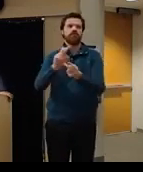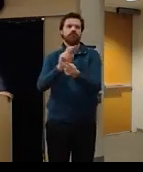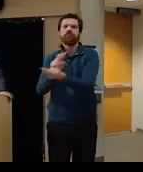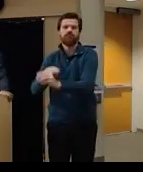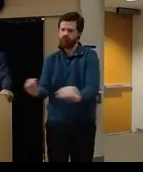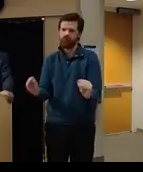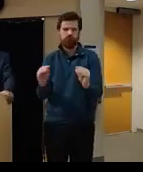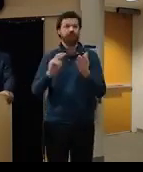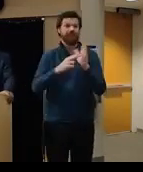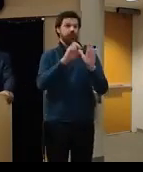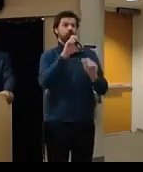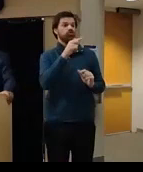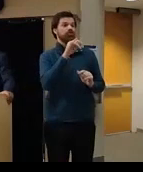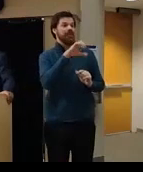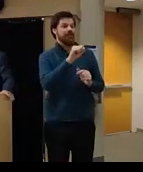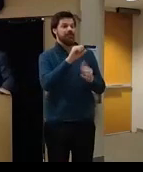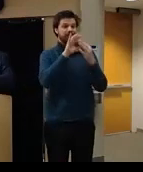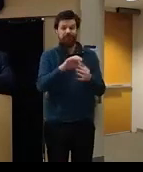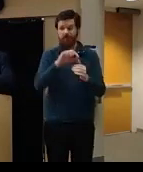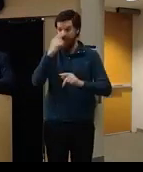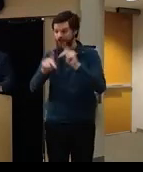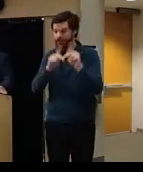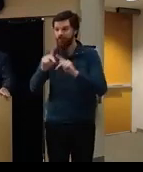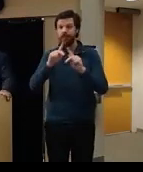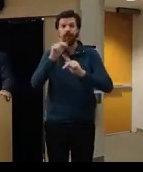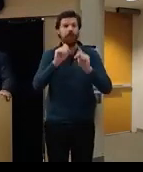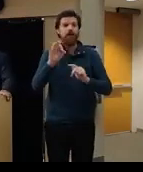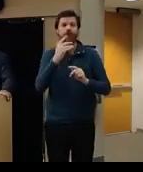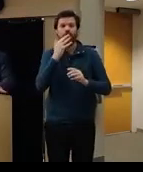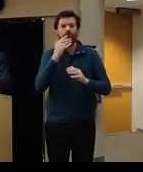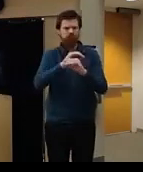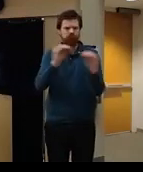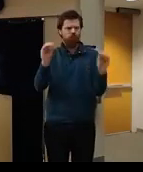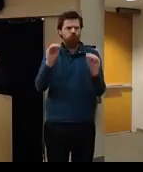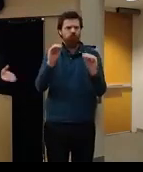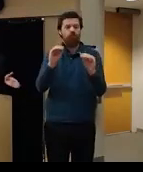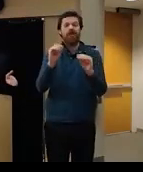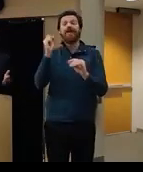relationship to black folks or other people of in his Inception uh when it came to the US it